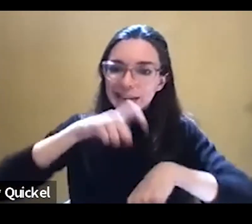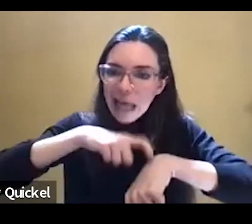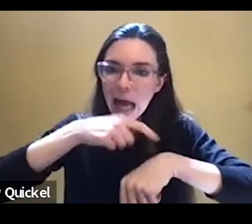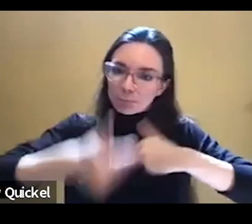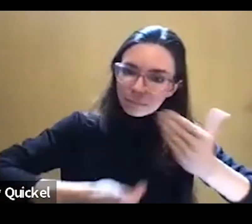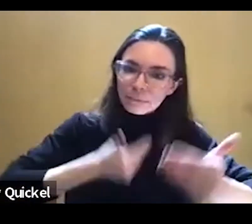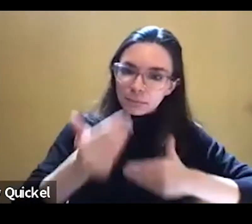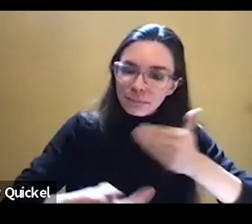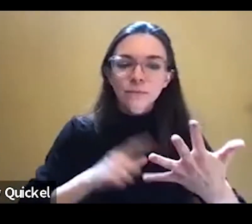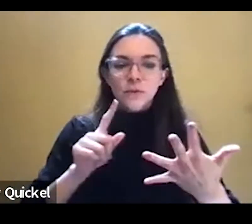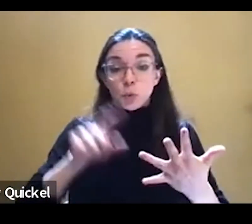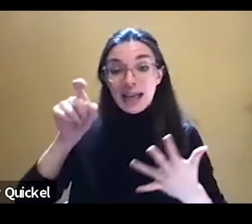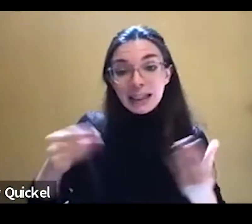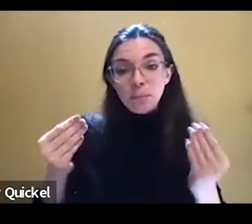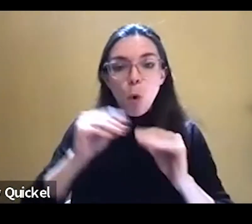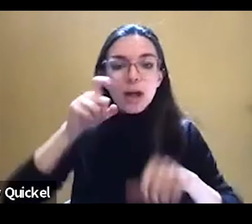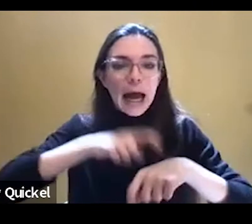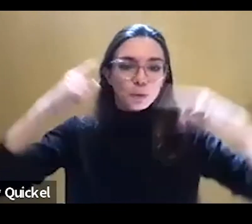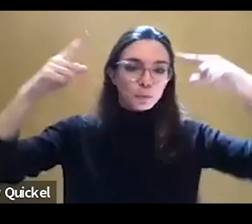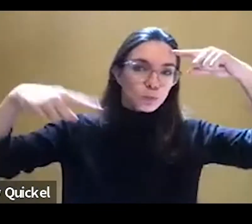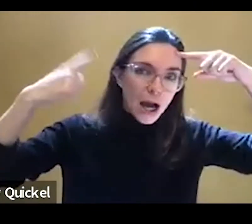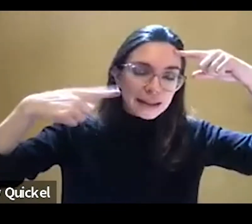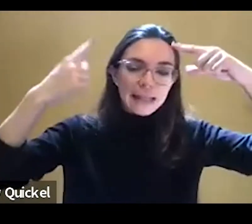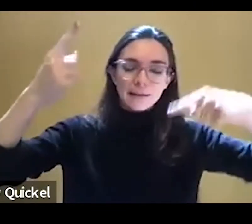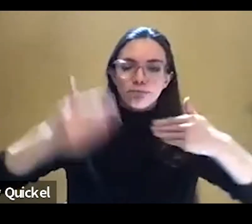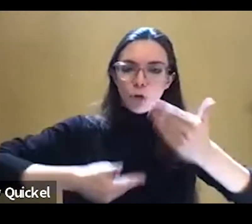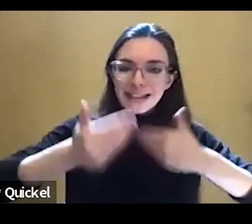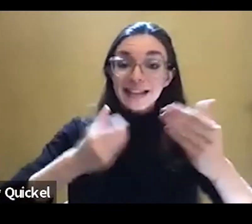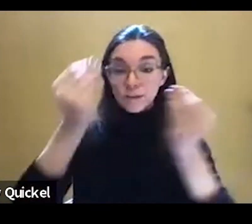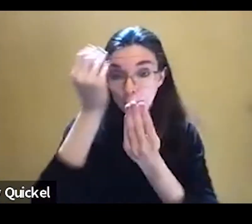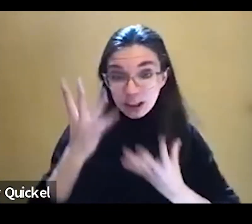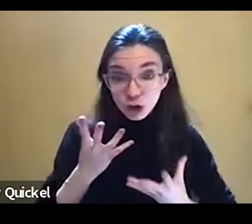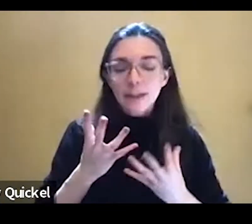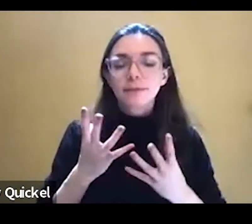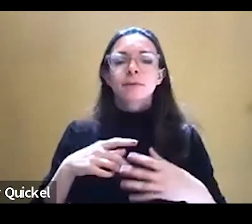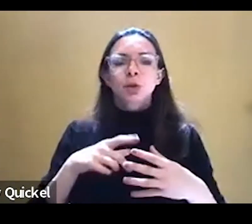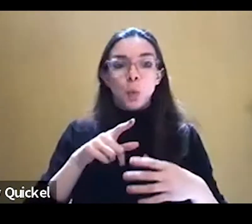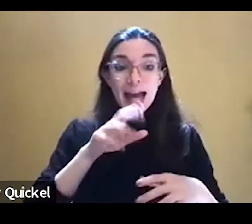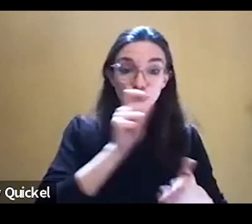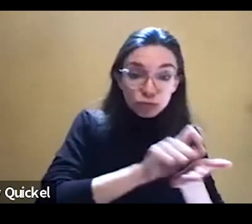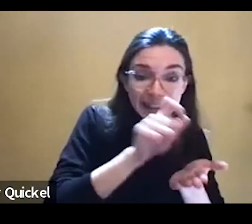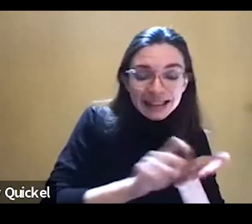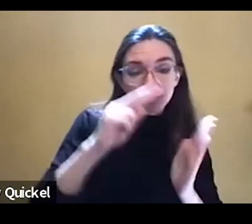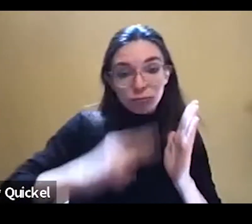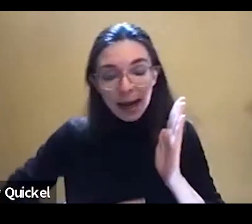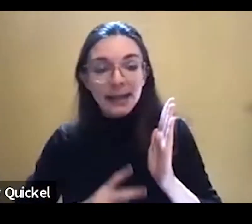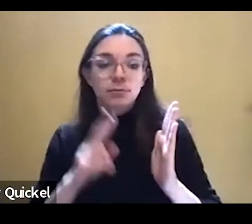the information that's being given to me in a meaningful way? Do I read, where, type, learn differently than the